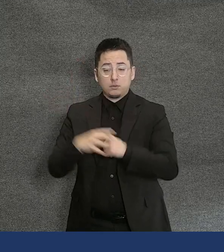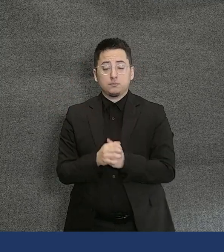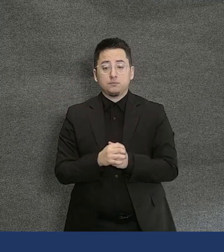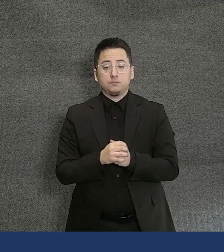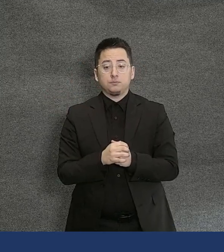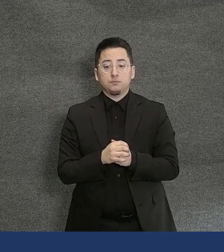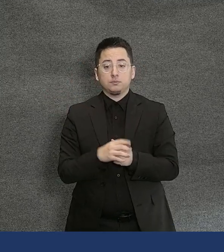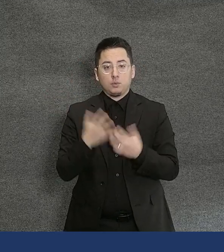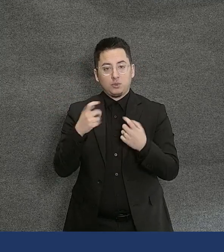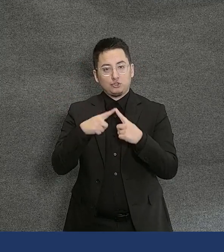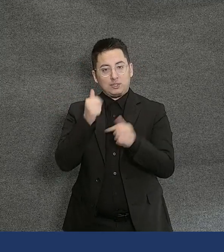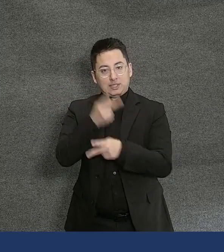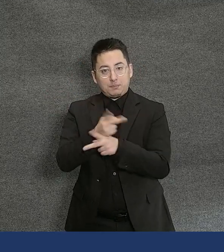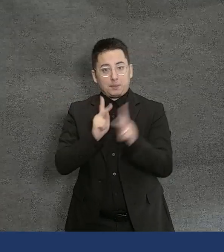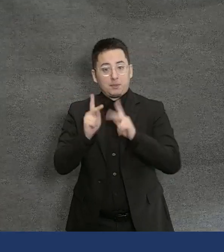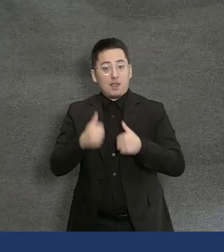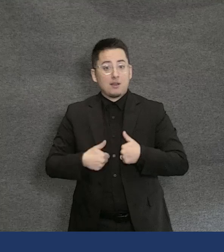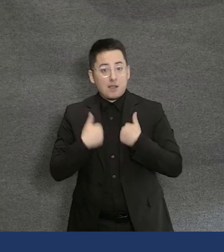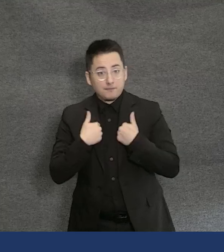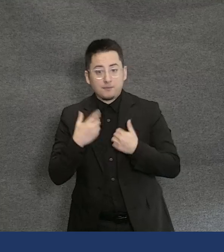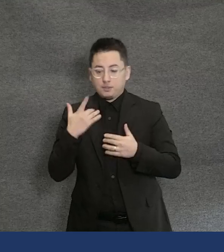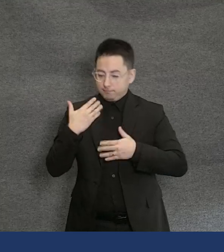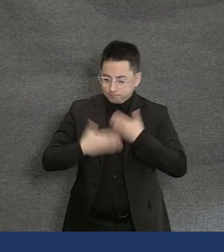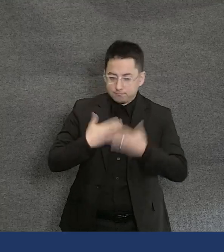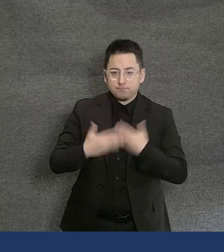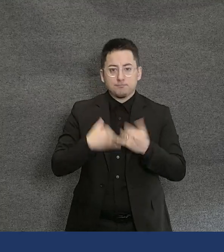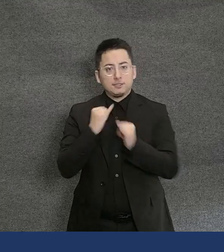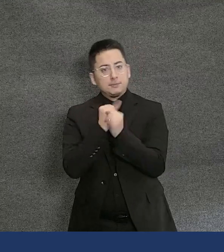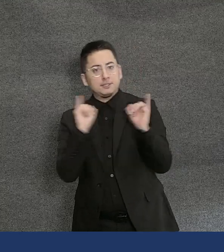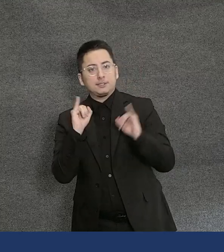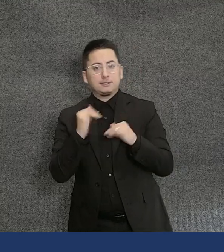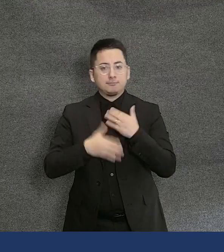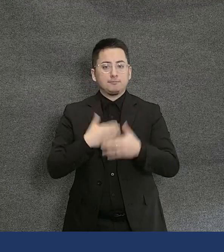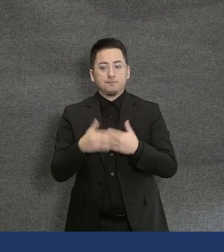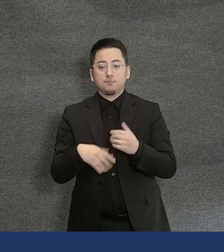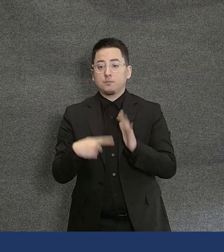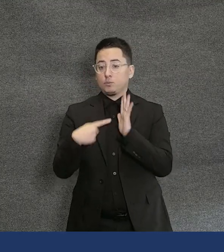So, Representatives Curran and Hicks, will you please join me up here?